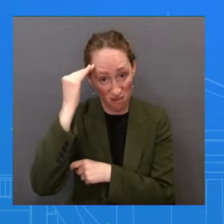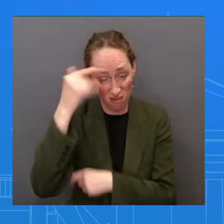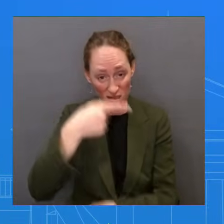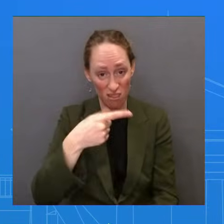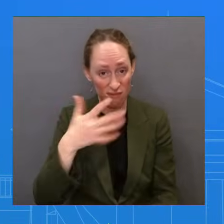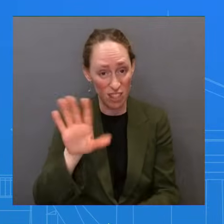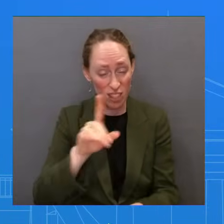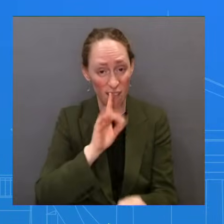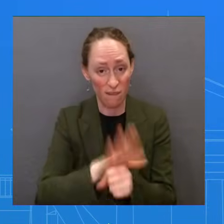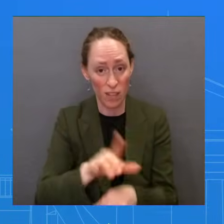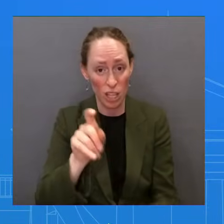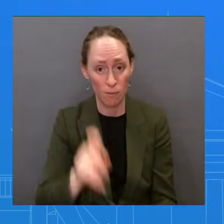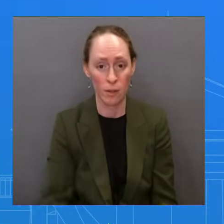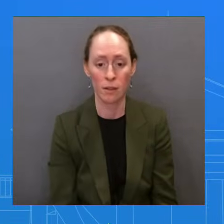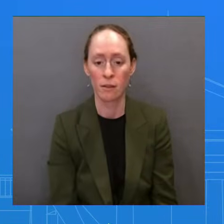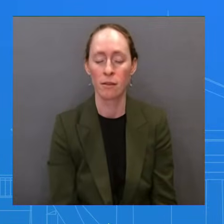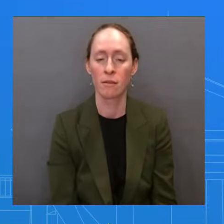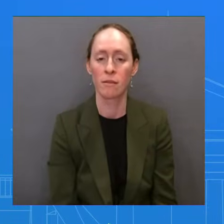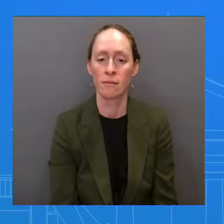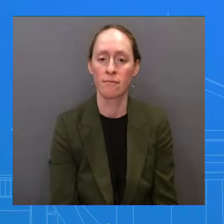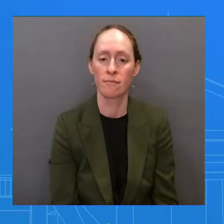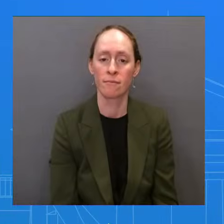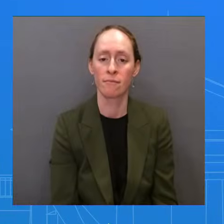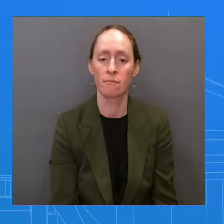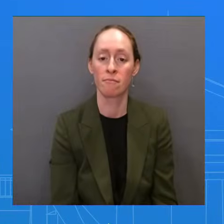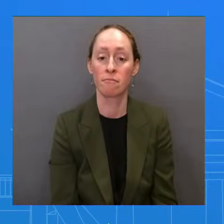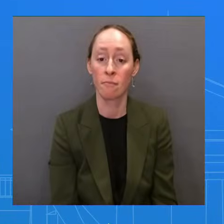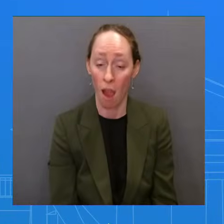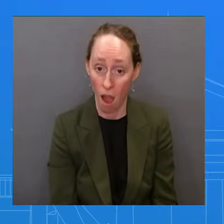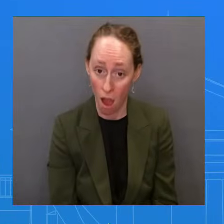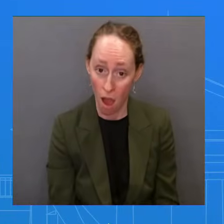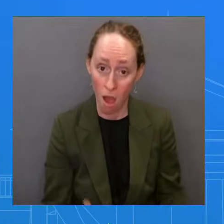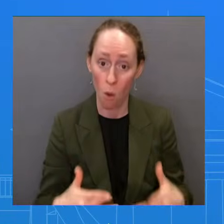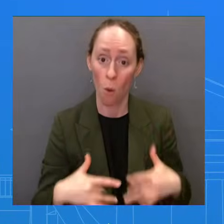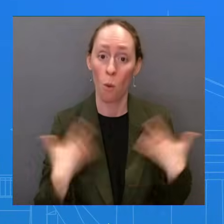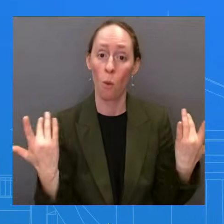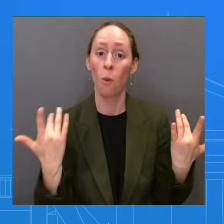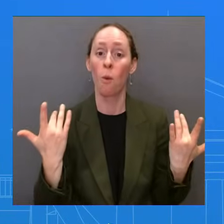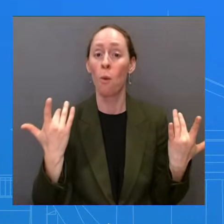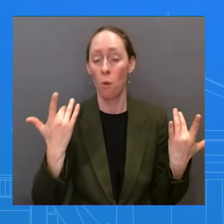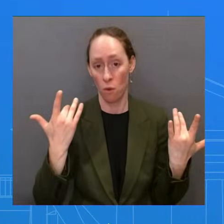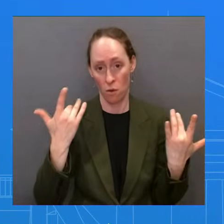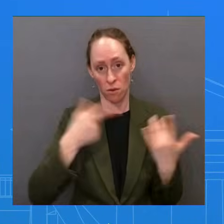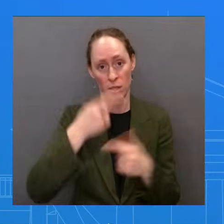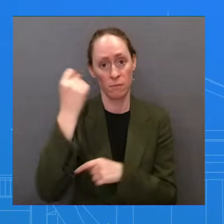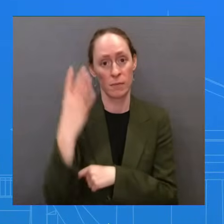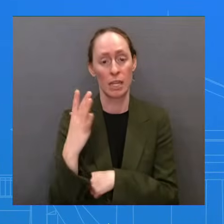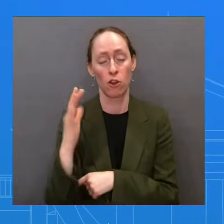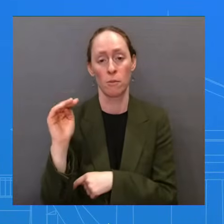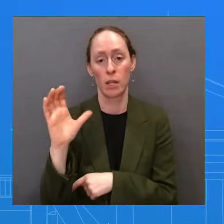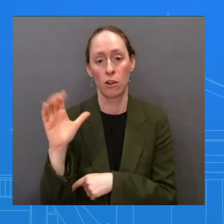that Speaker McCarthy agrees it is vital to keep supporting Ukraine. It is -- it is --